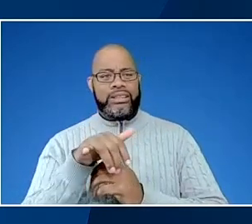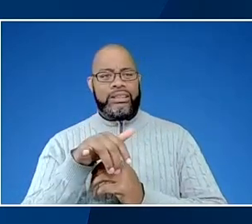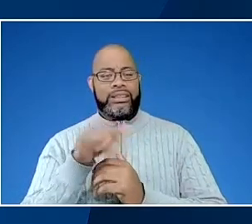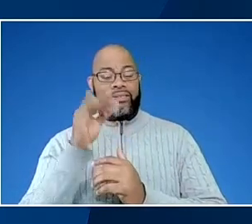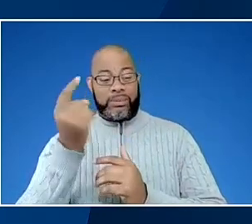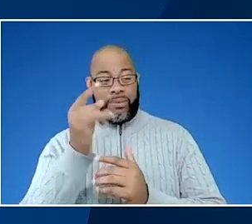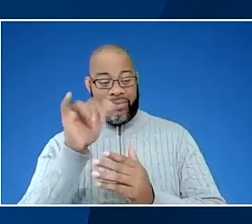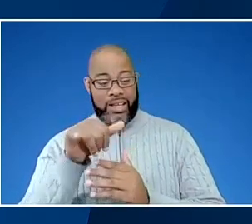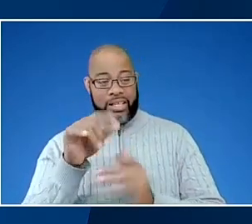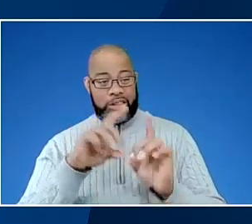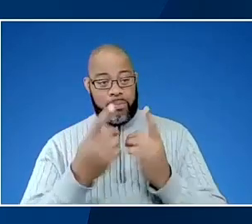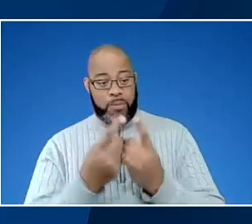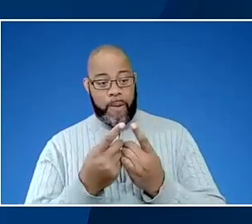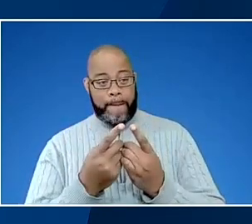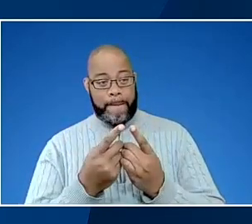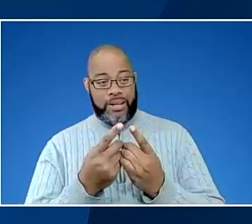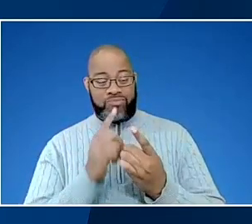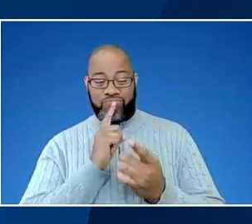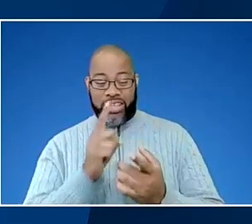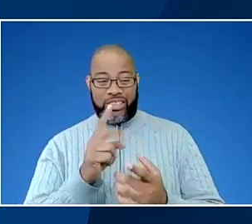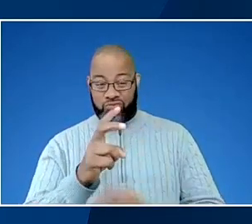Department is adamant about moving forward